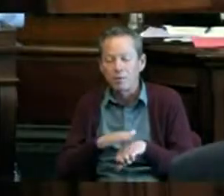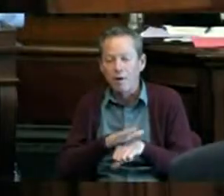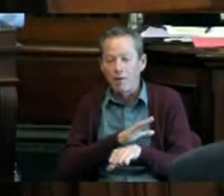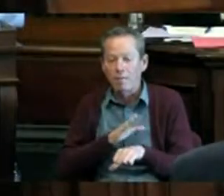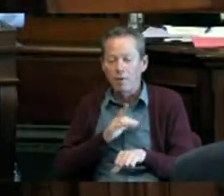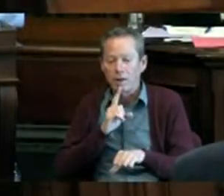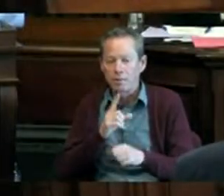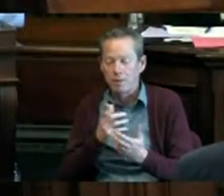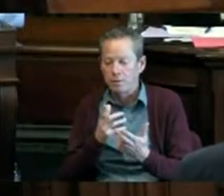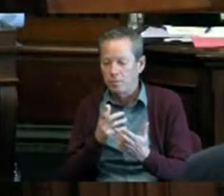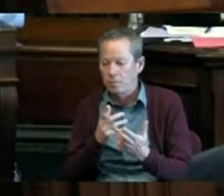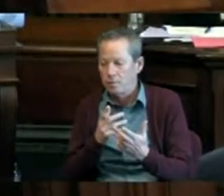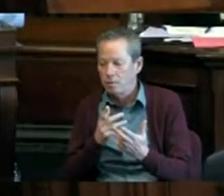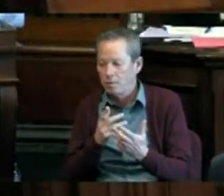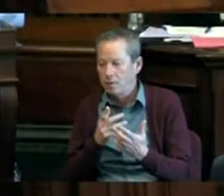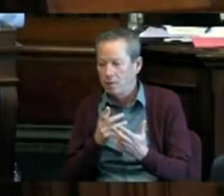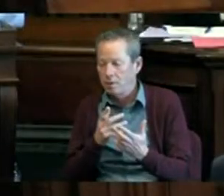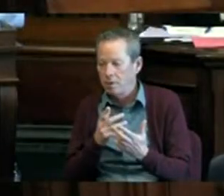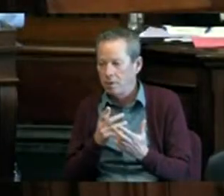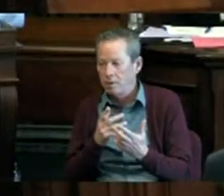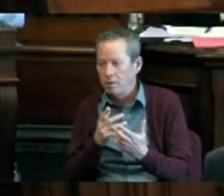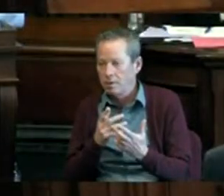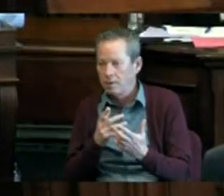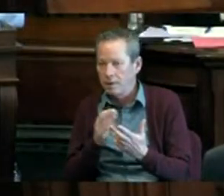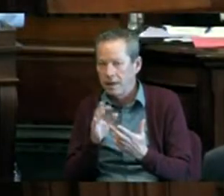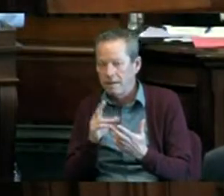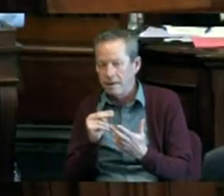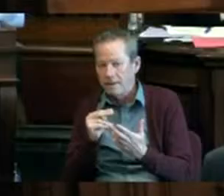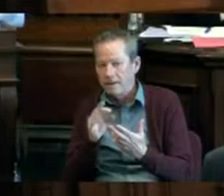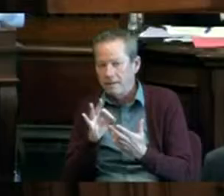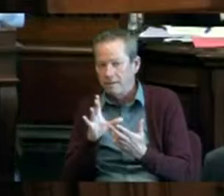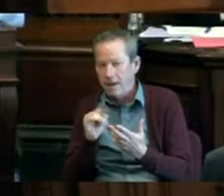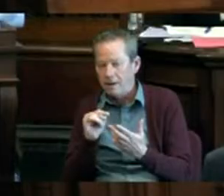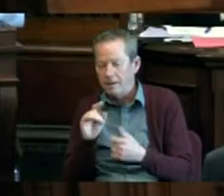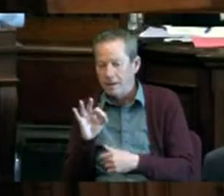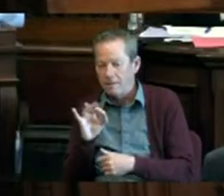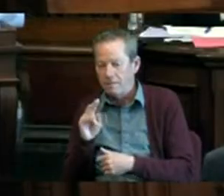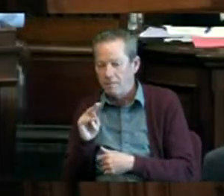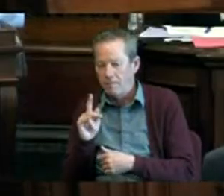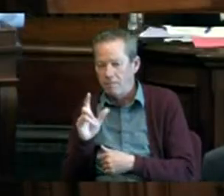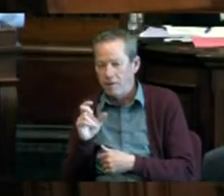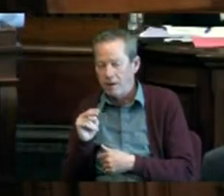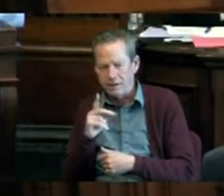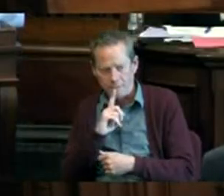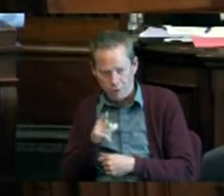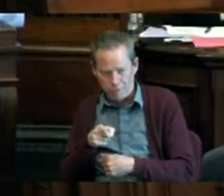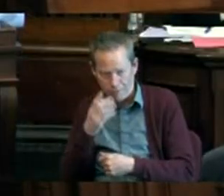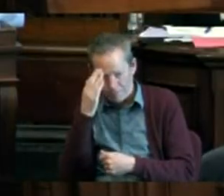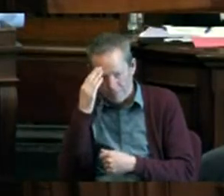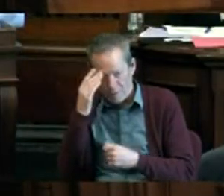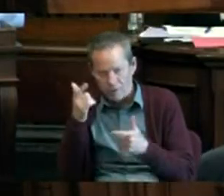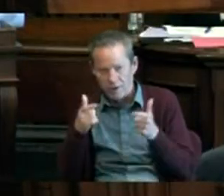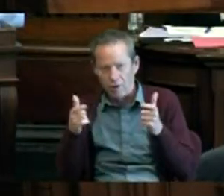Mayor Richards, also for the work that you do on the board.